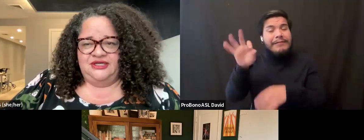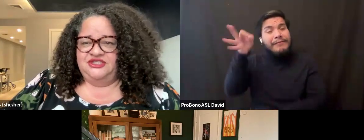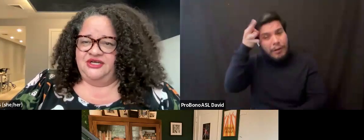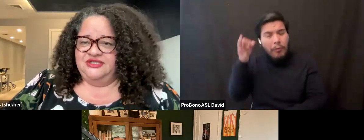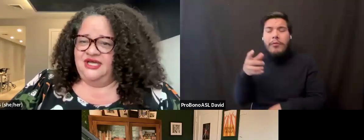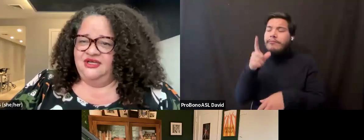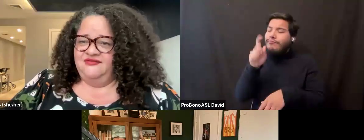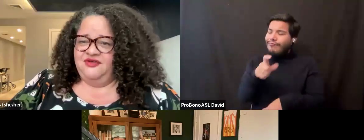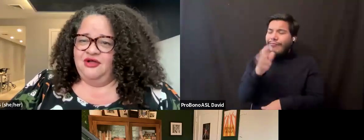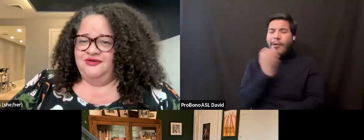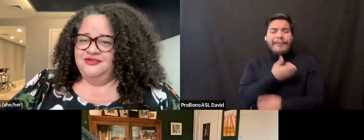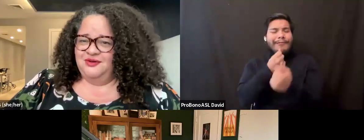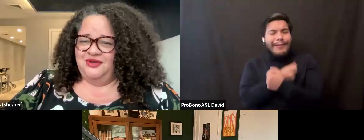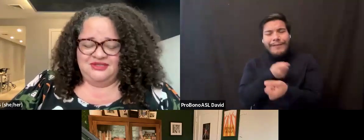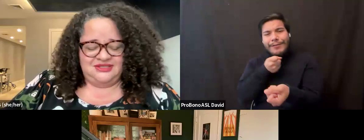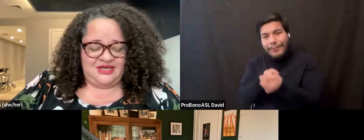And shout out to any of y'all folks who are with us today.